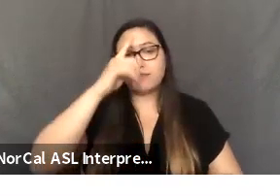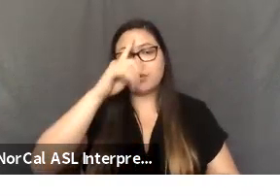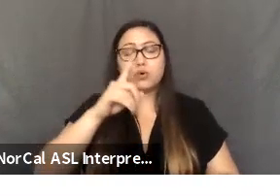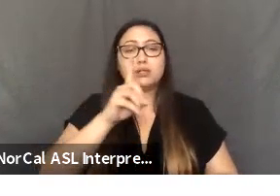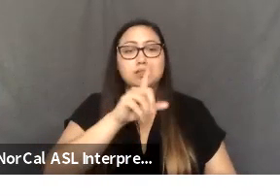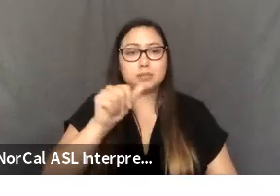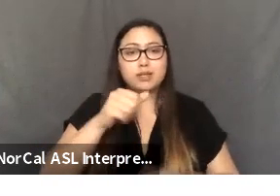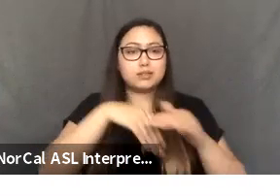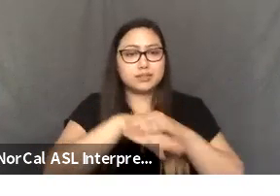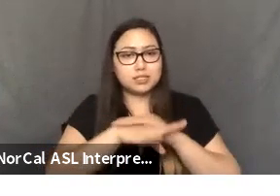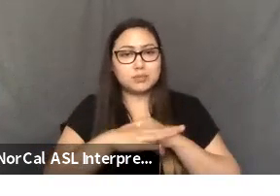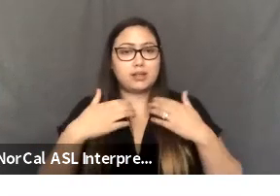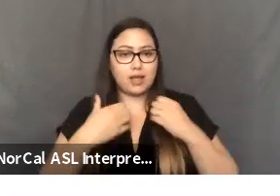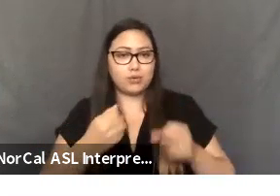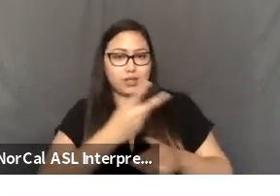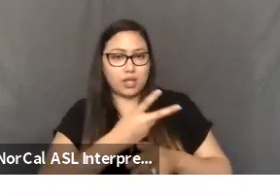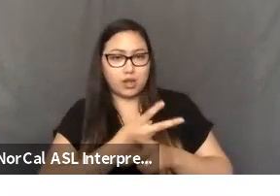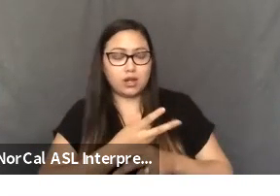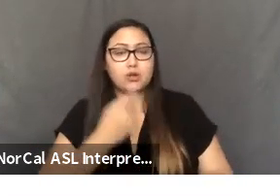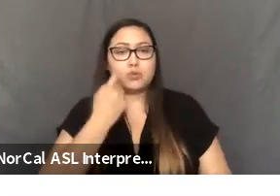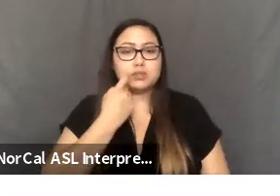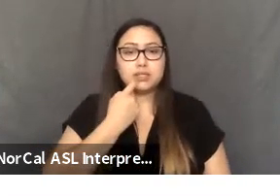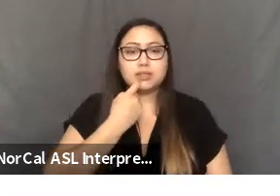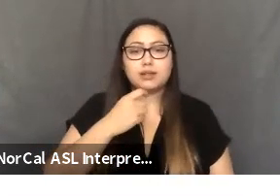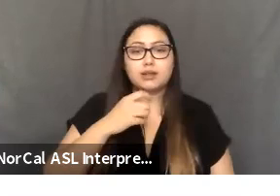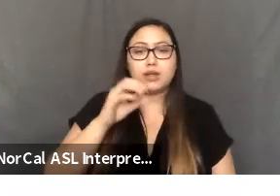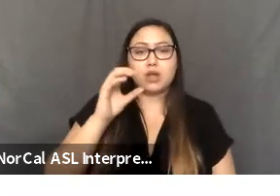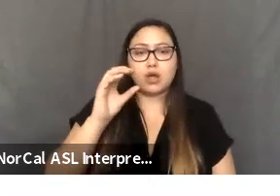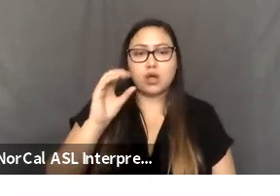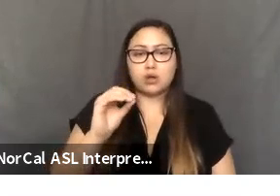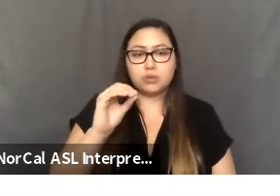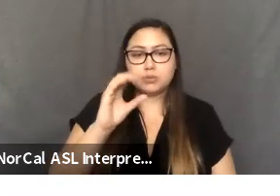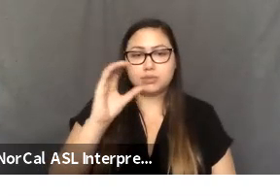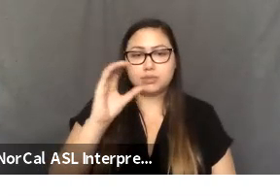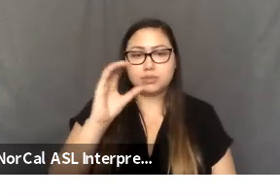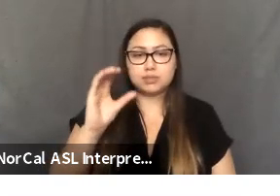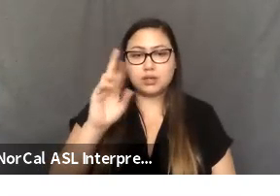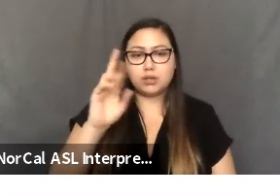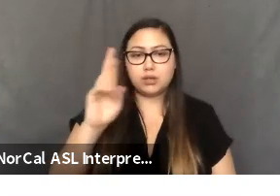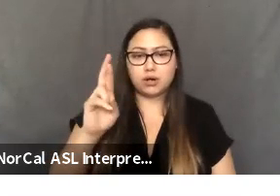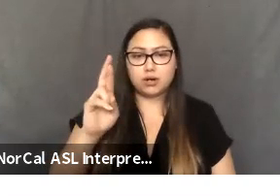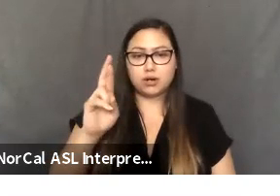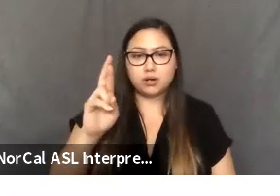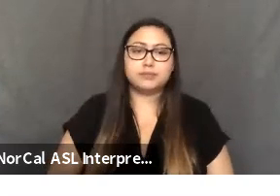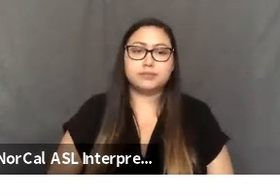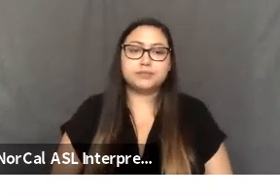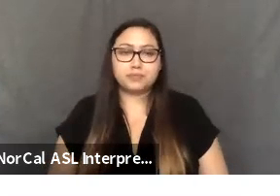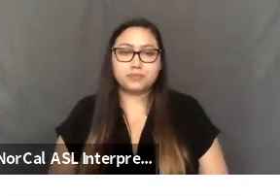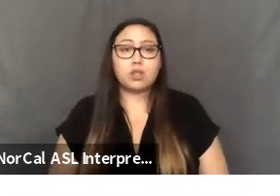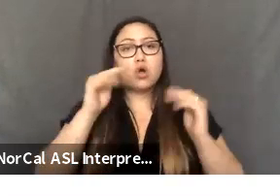healthcare and recent OCR cases in review. We hope you can join us for that. Watch your email two